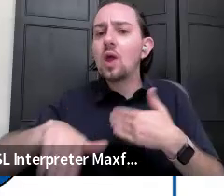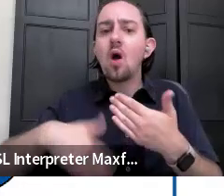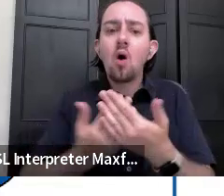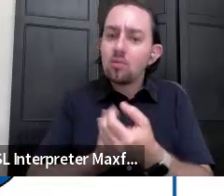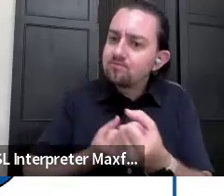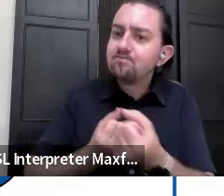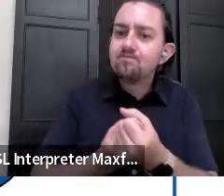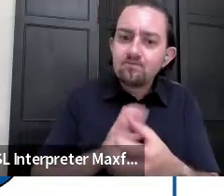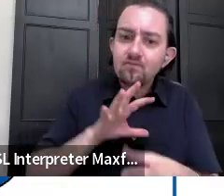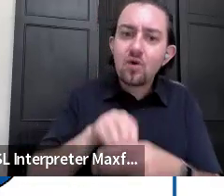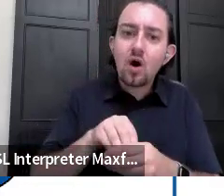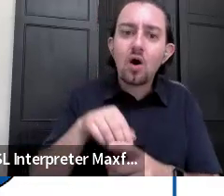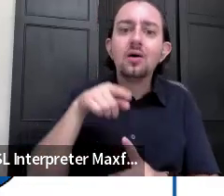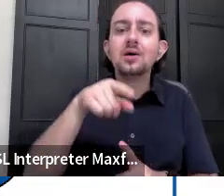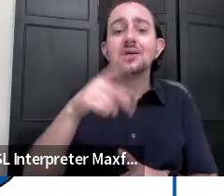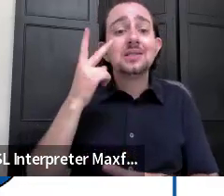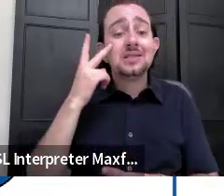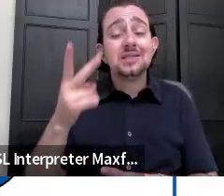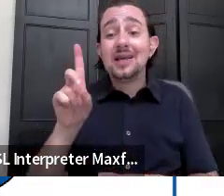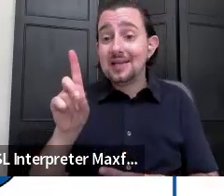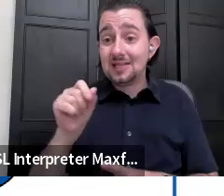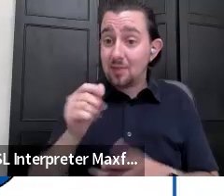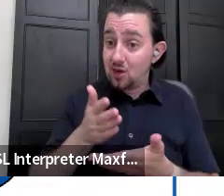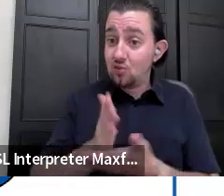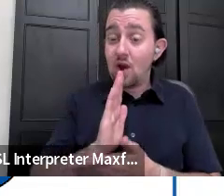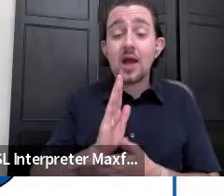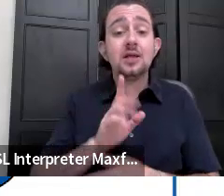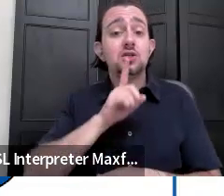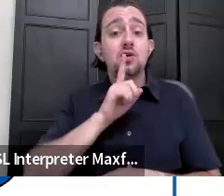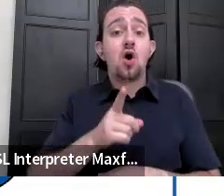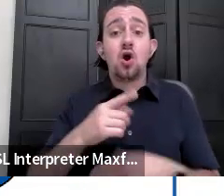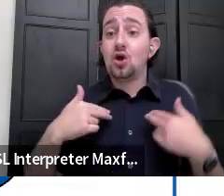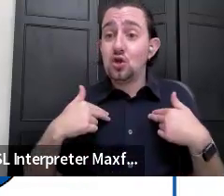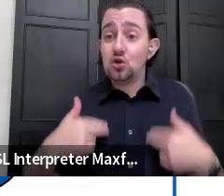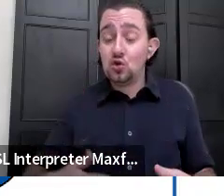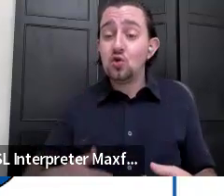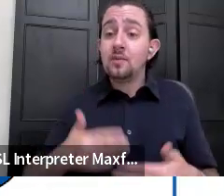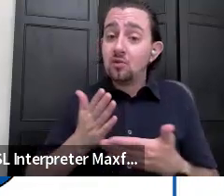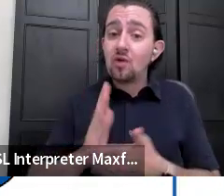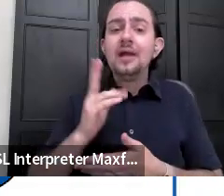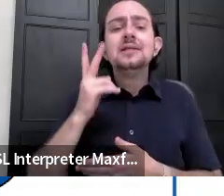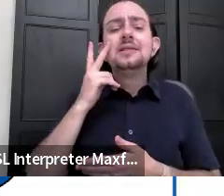saying, disability rights are human rights. And they are -- they are in some